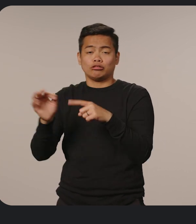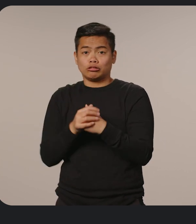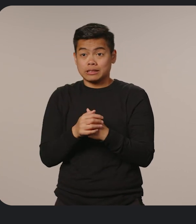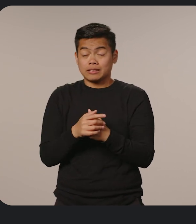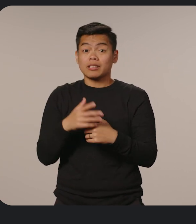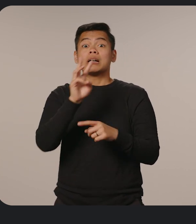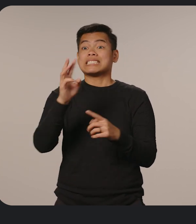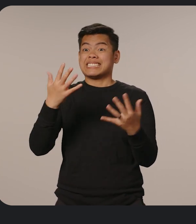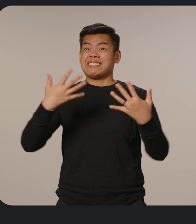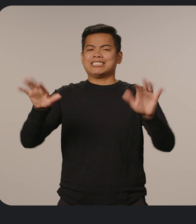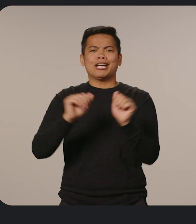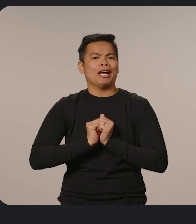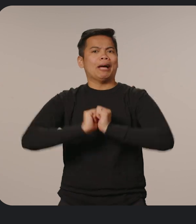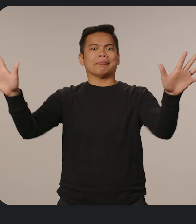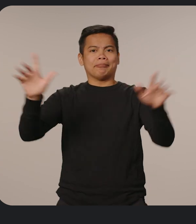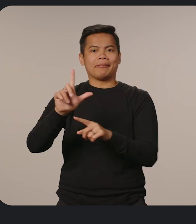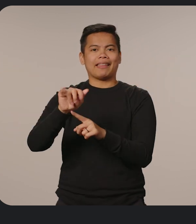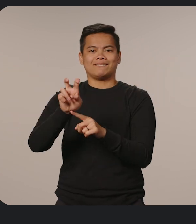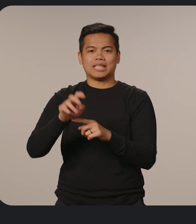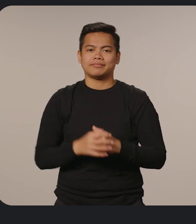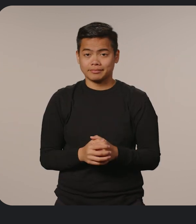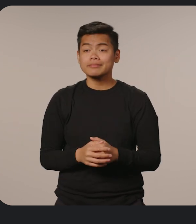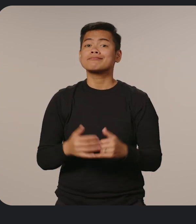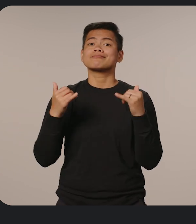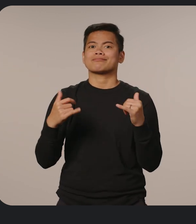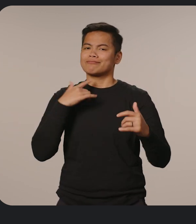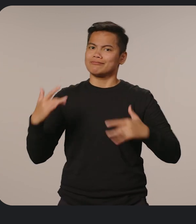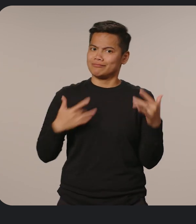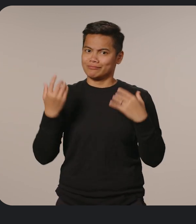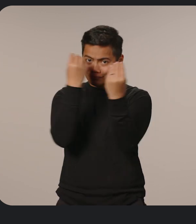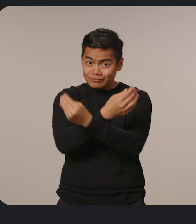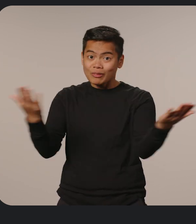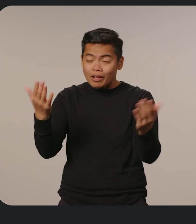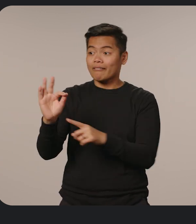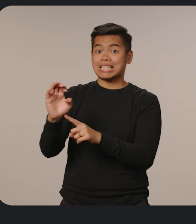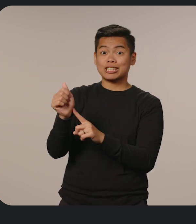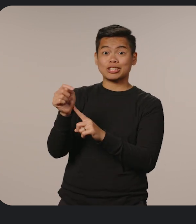your site will be live today we're excited to tell you that